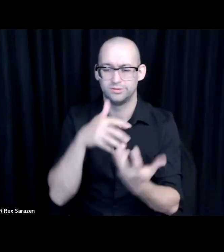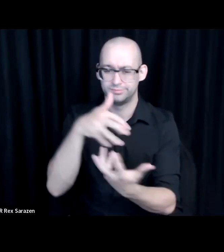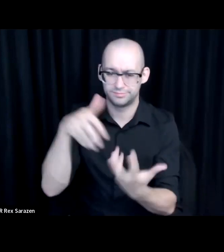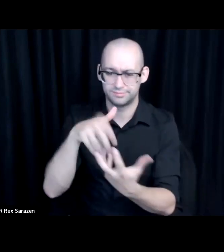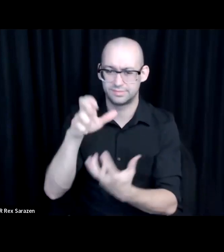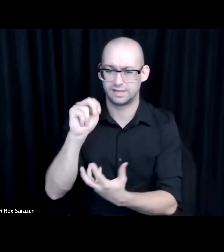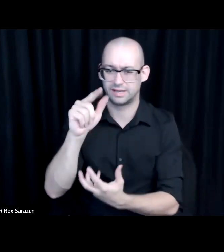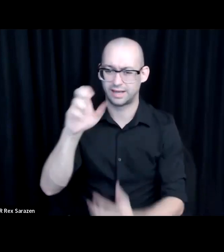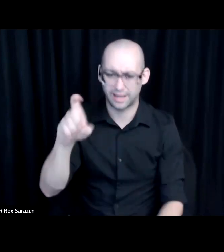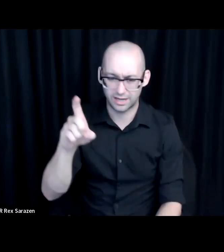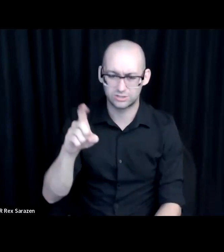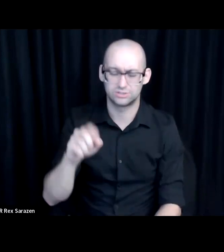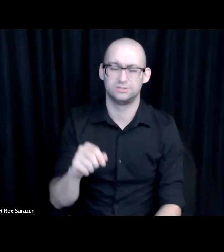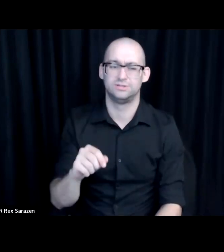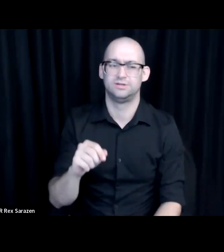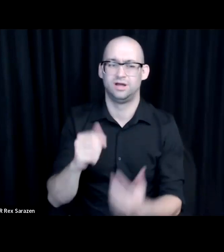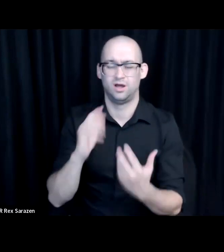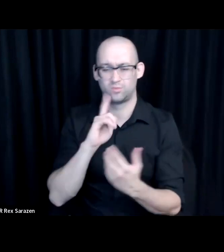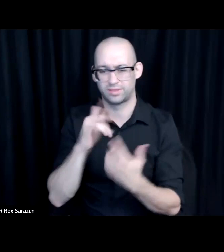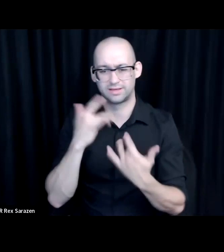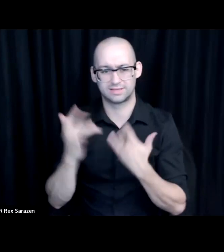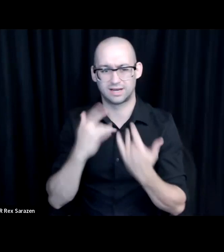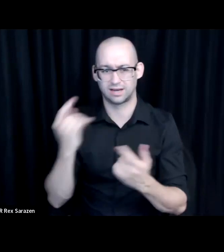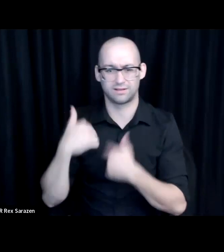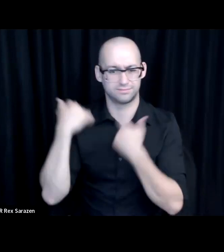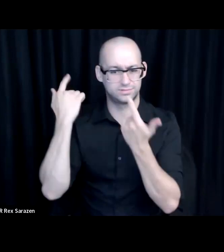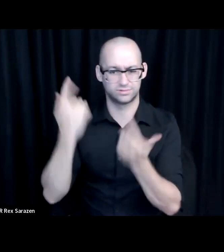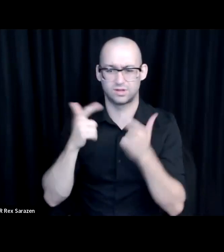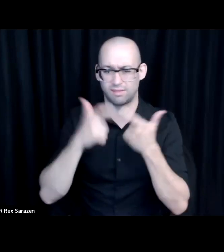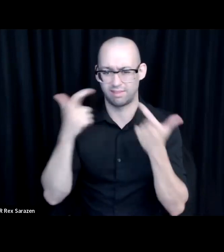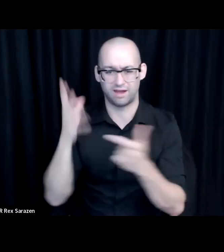from the Tribal community up to this point, and I think, just from my perspective, I've seen where